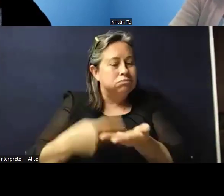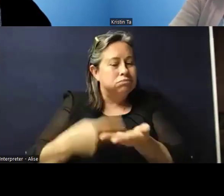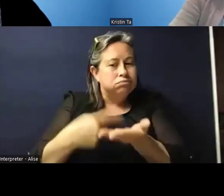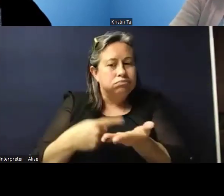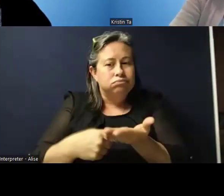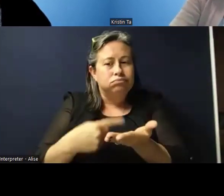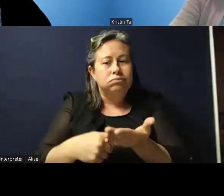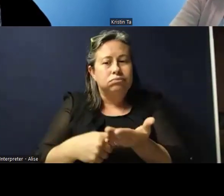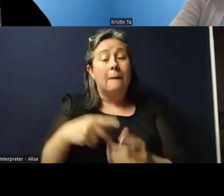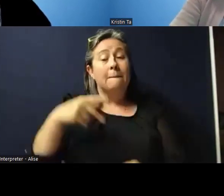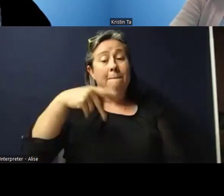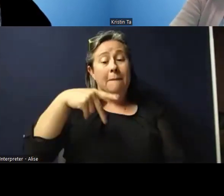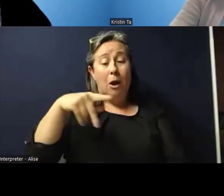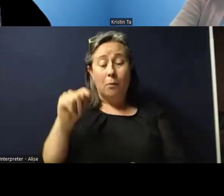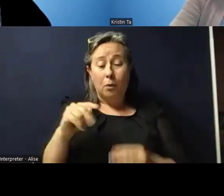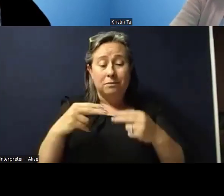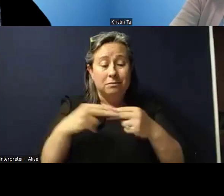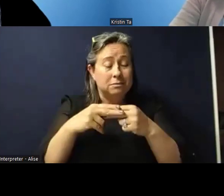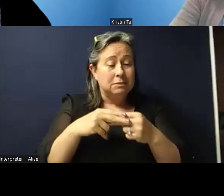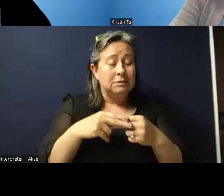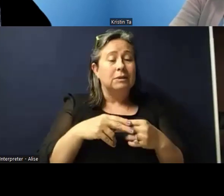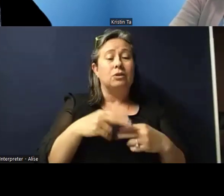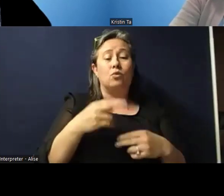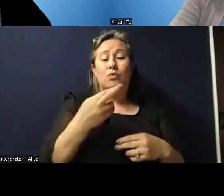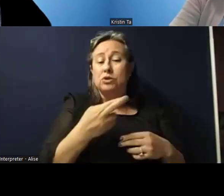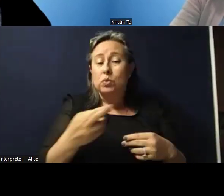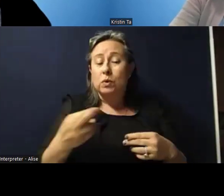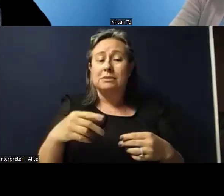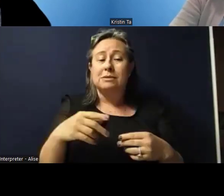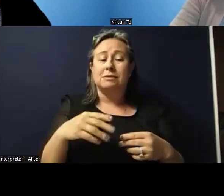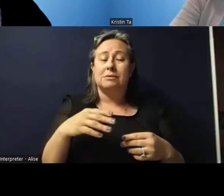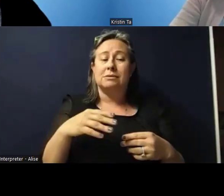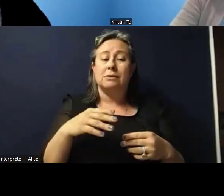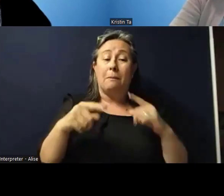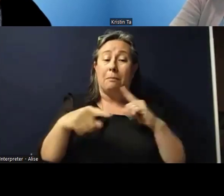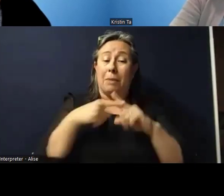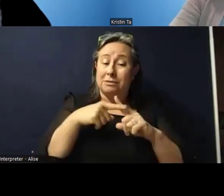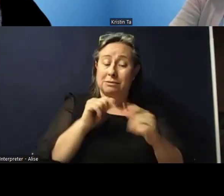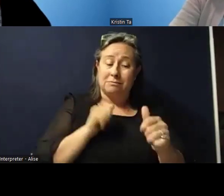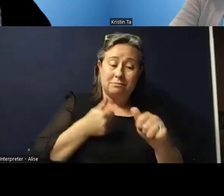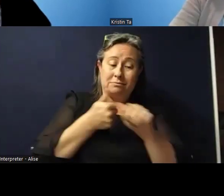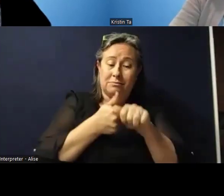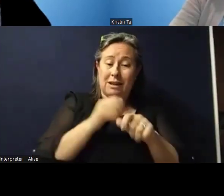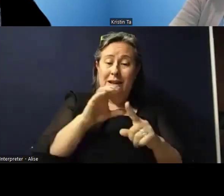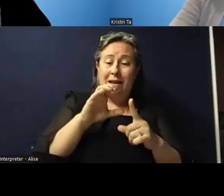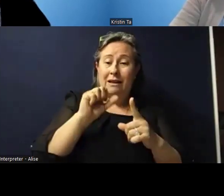The PowerPoint and the related resources with the updated case studies will be posted